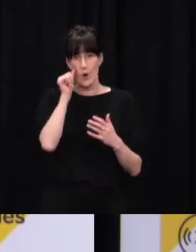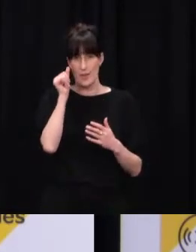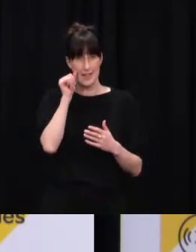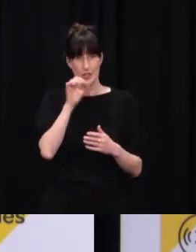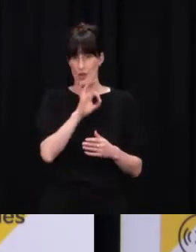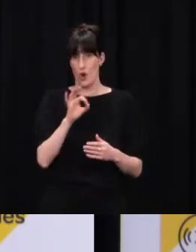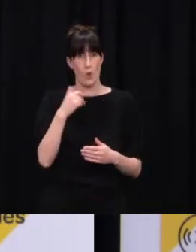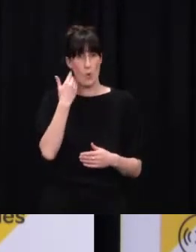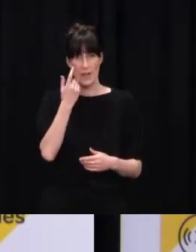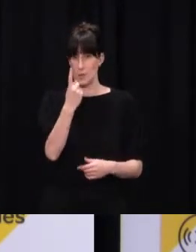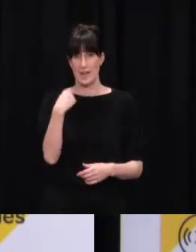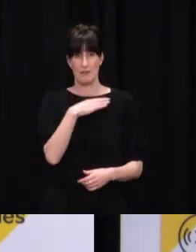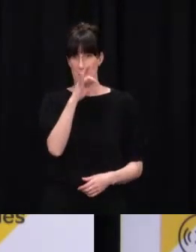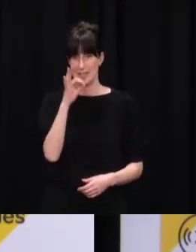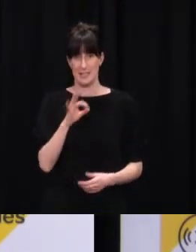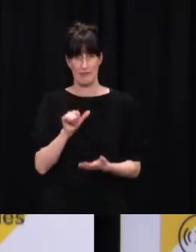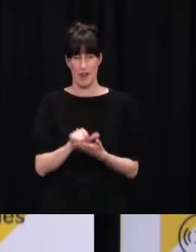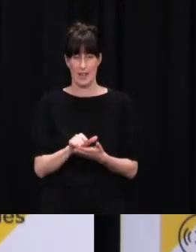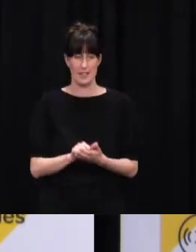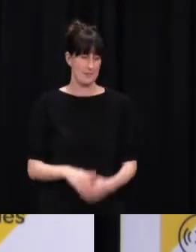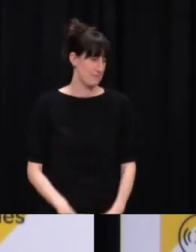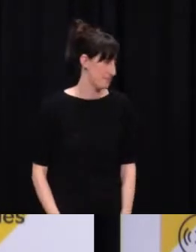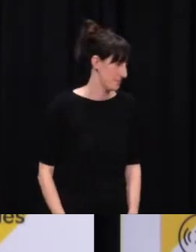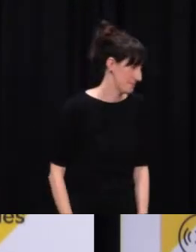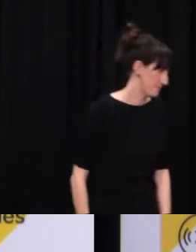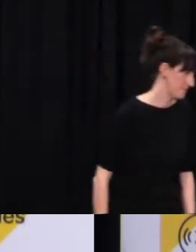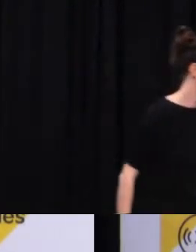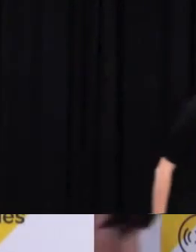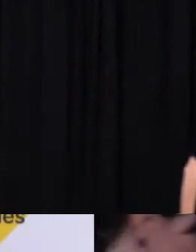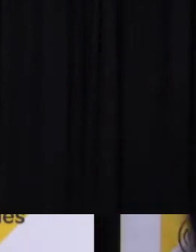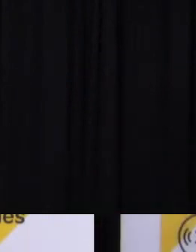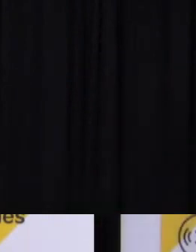of just how hard it is.